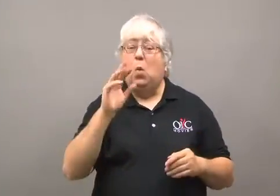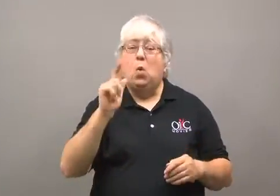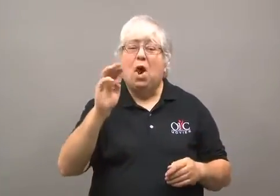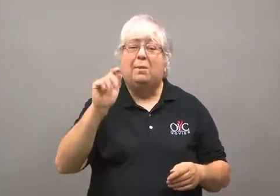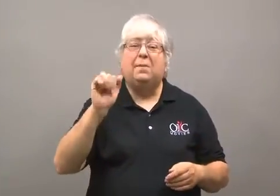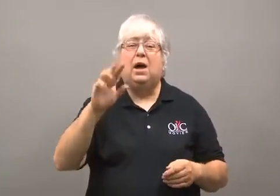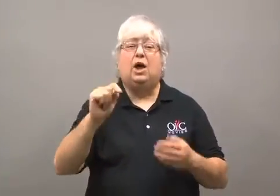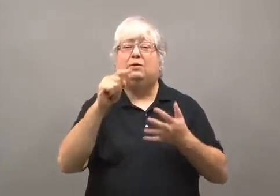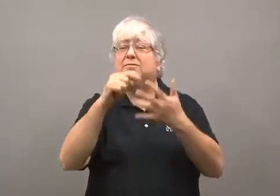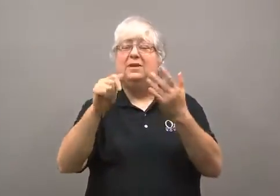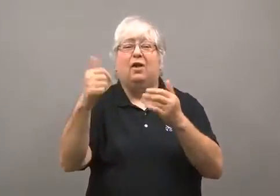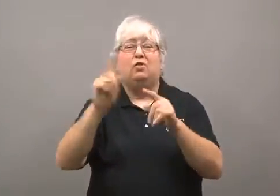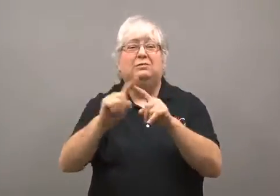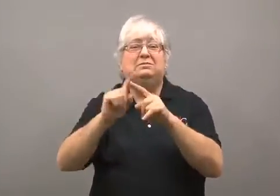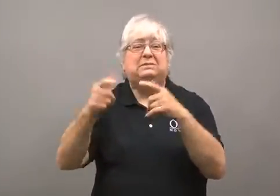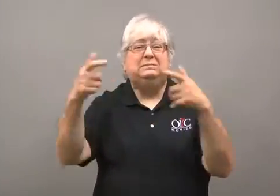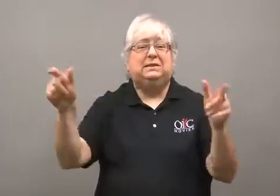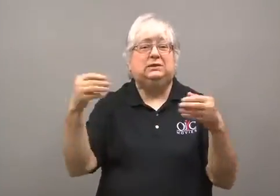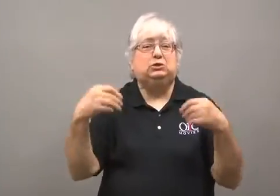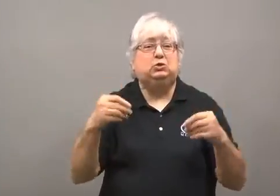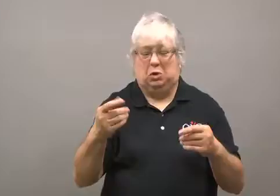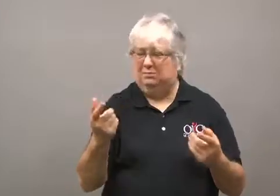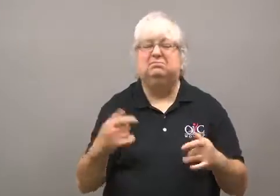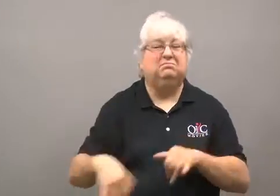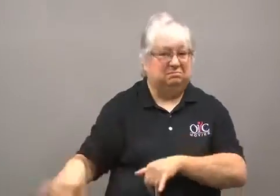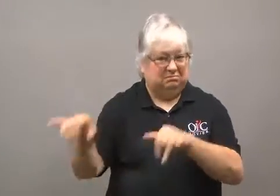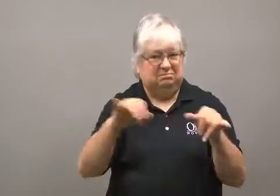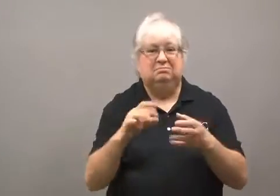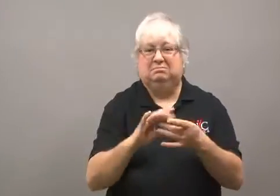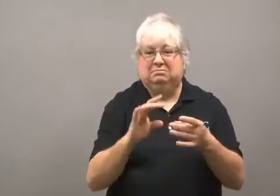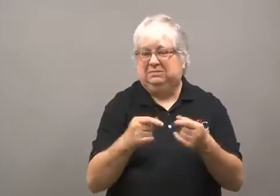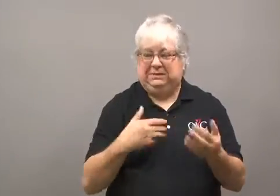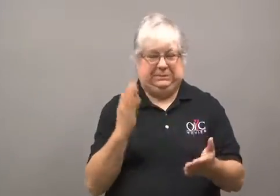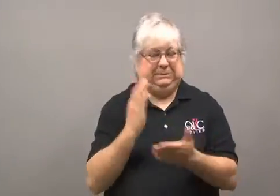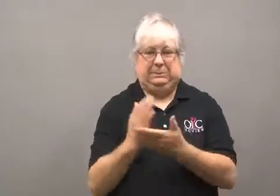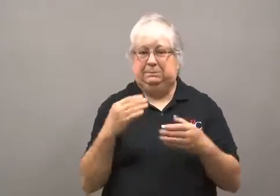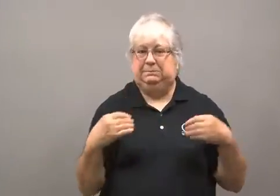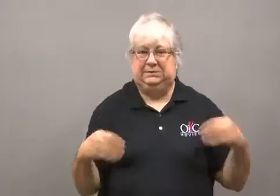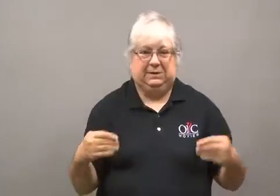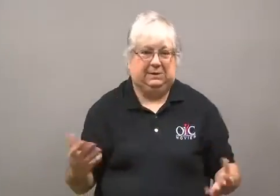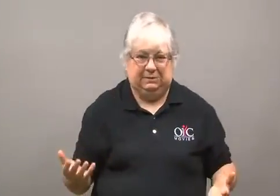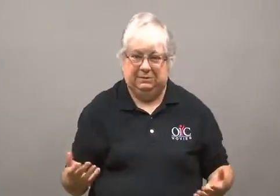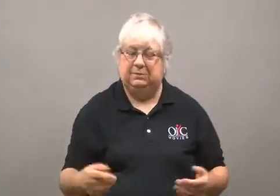Walmart and other retailers have also removed the items from their shelves.